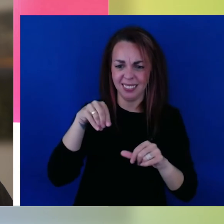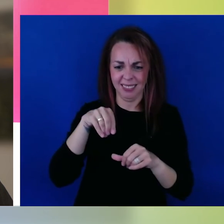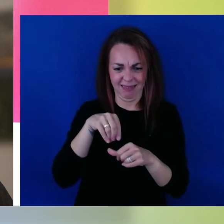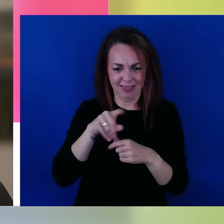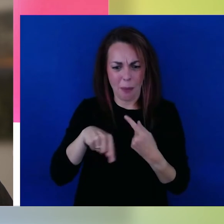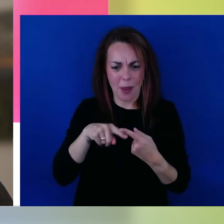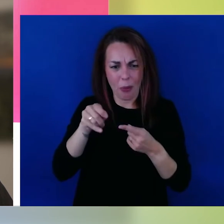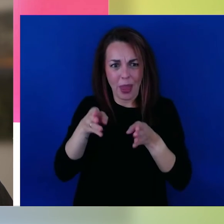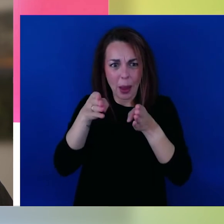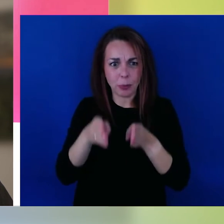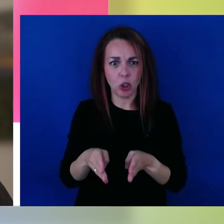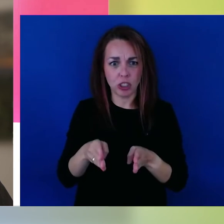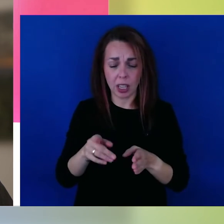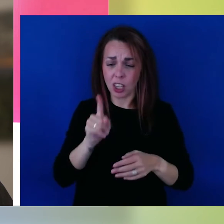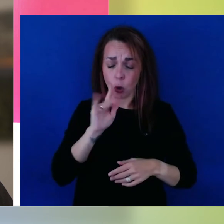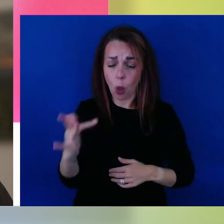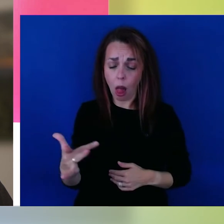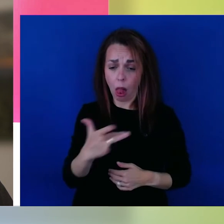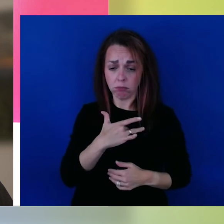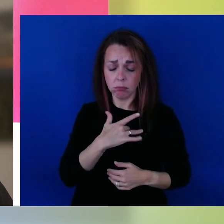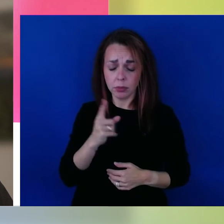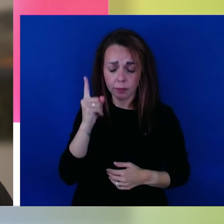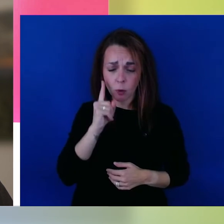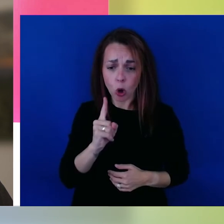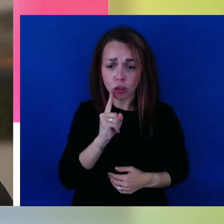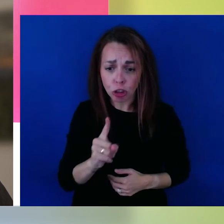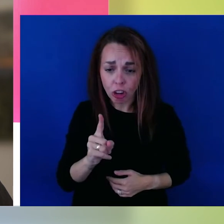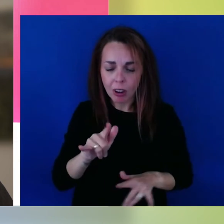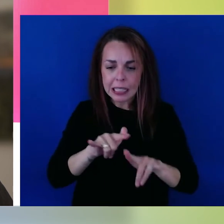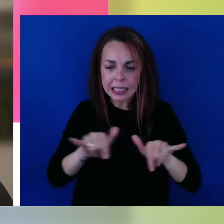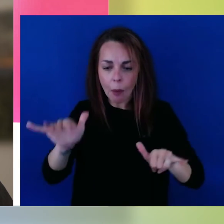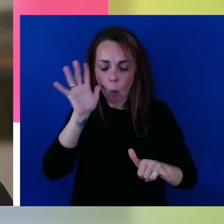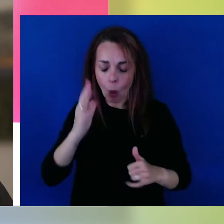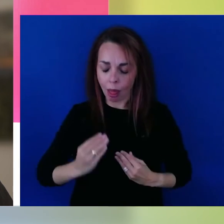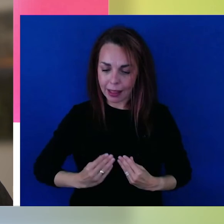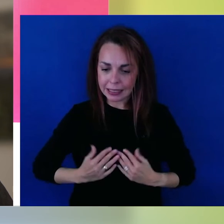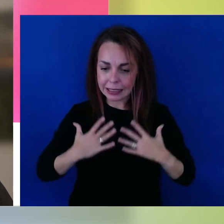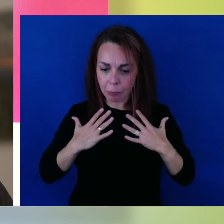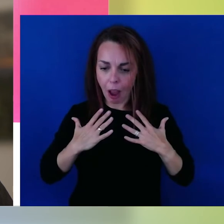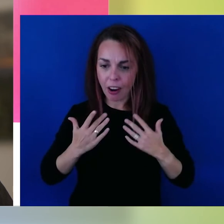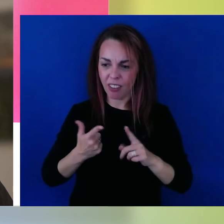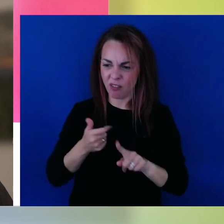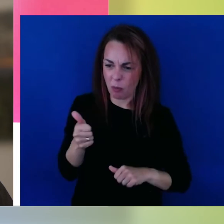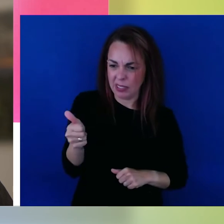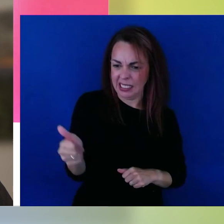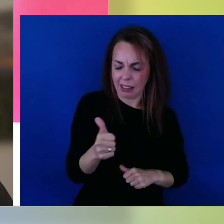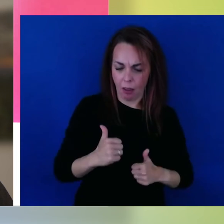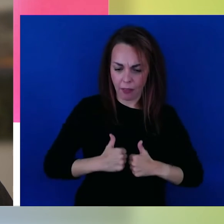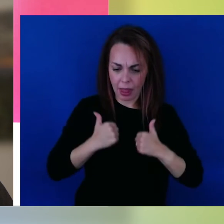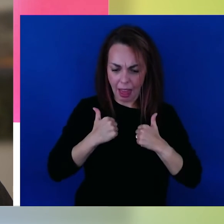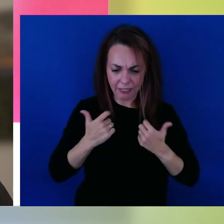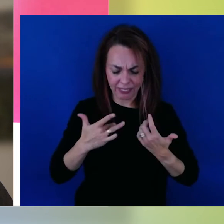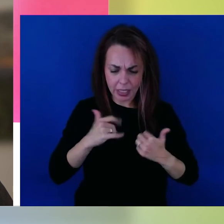and visceral way, but you'll be inspired to move through your own failures and pain